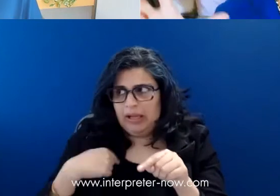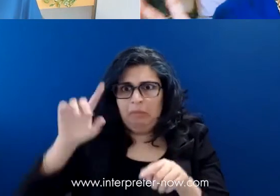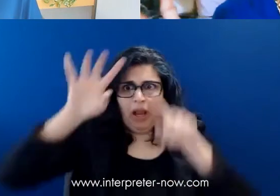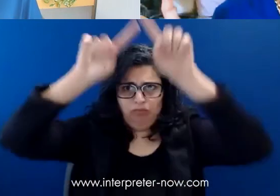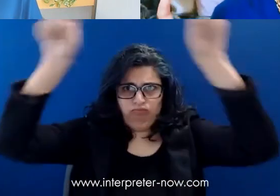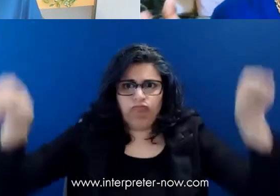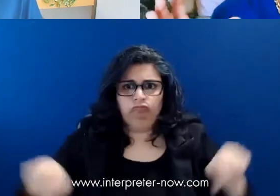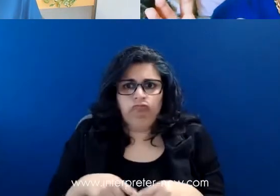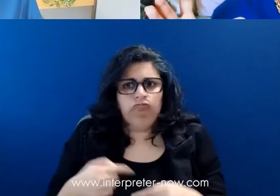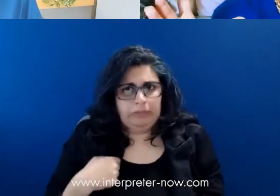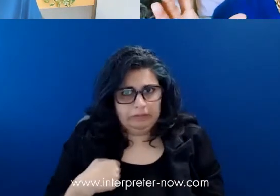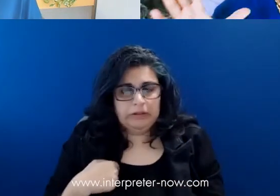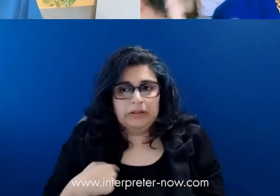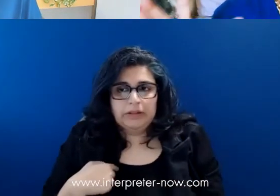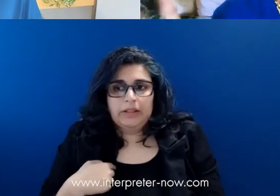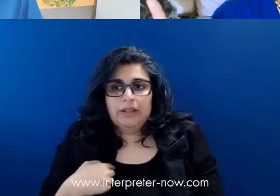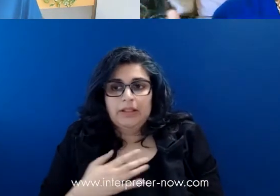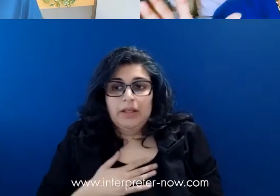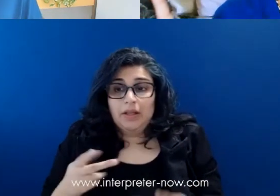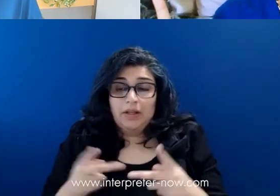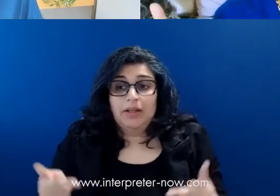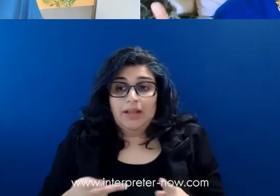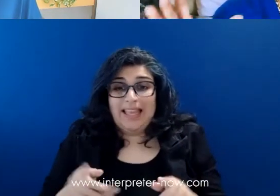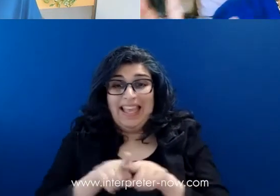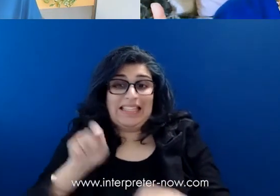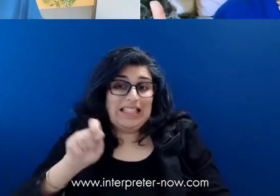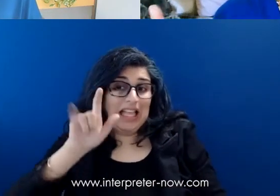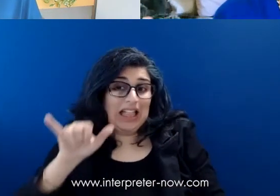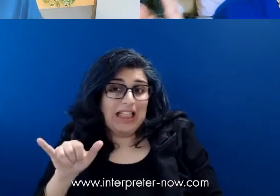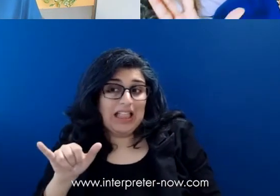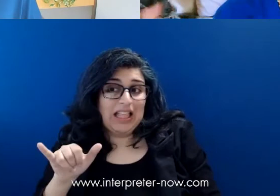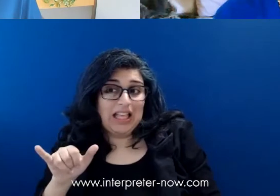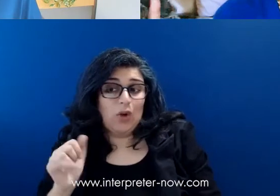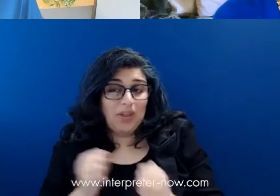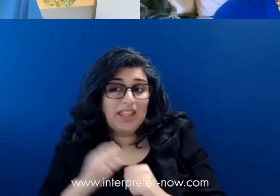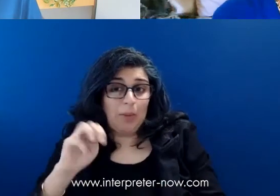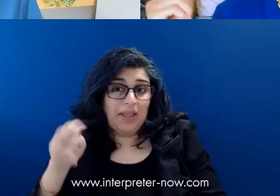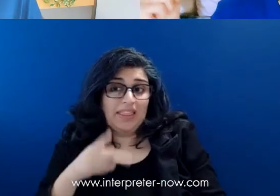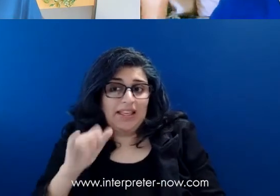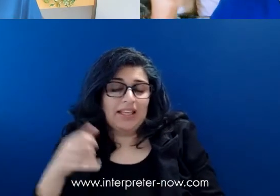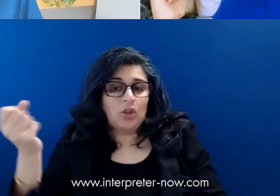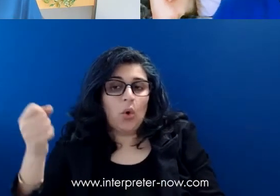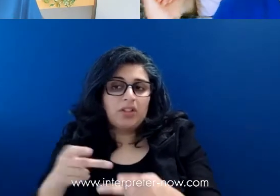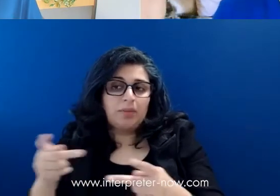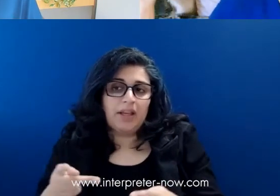circles. My position then, as an ally with empathy, is to hold space and to dump out.